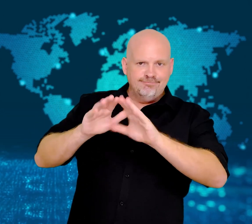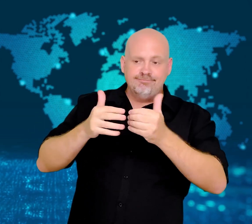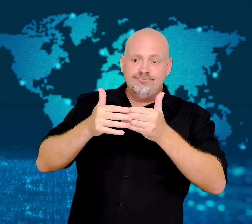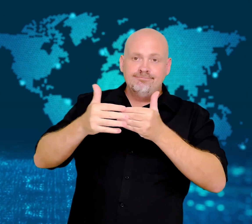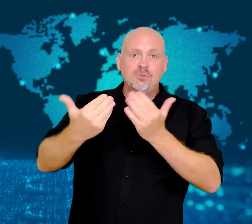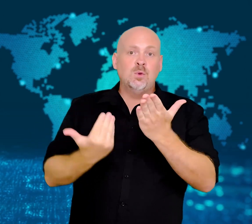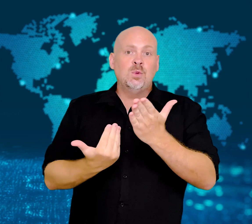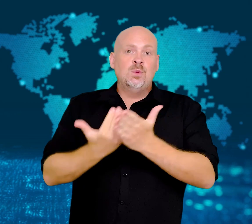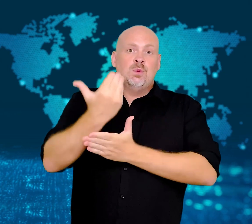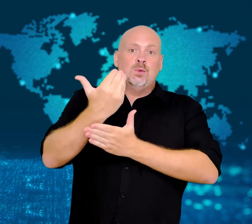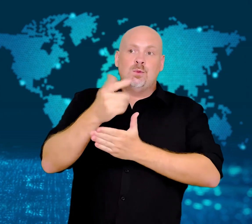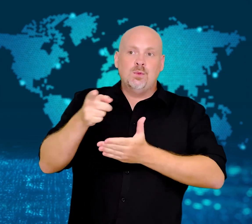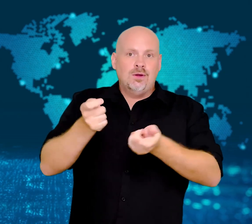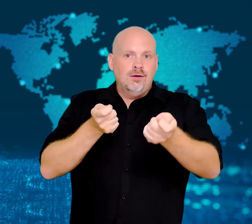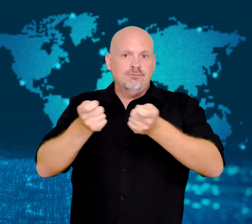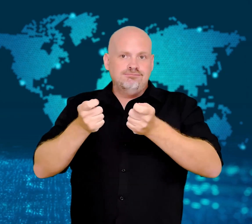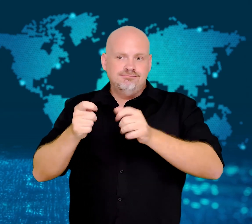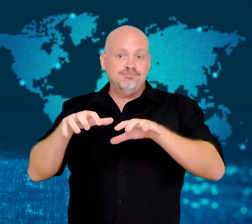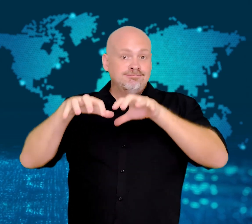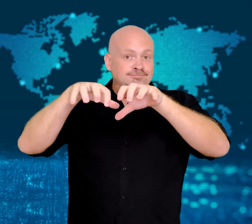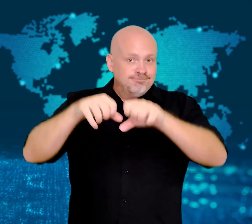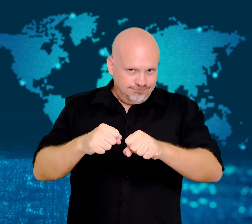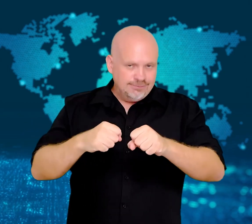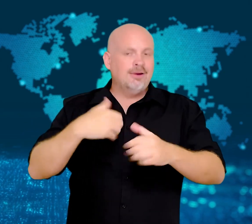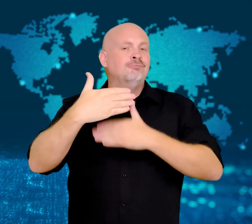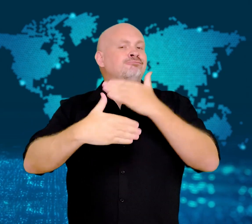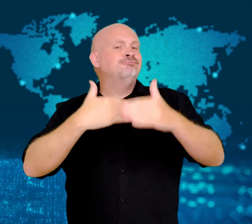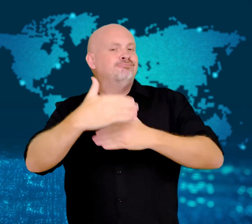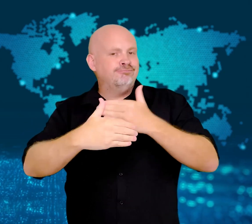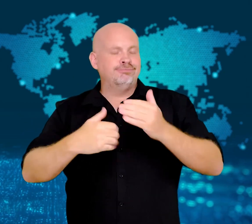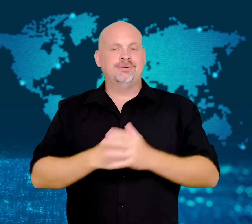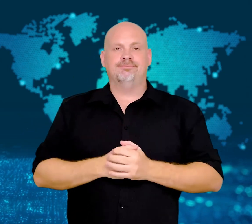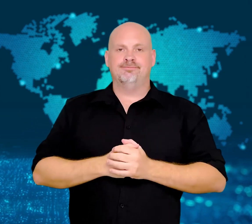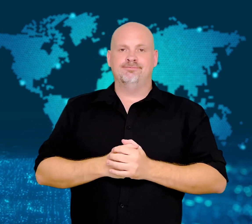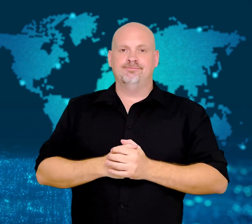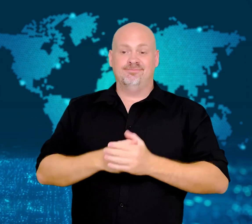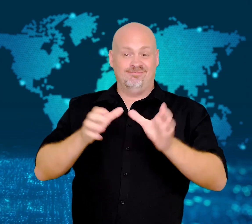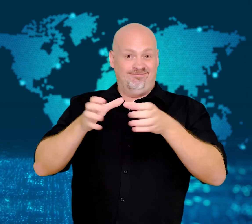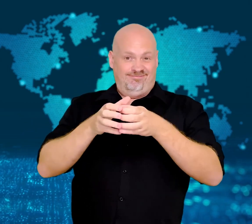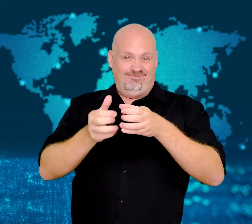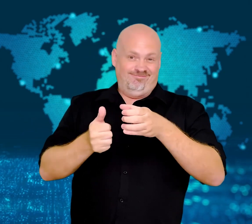a new operator was ready to take over.